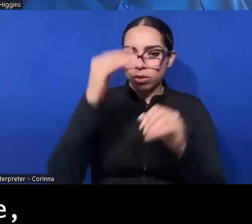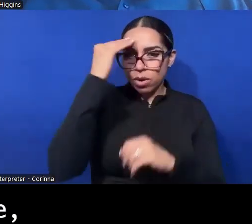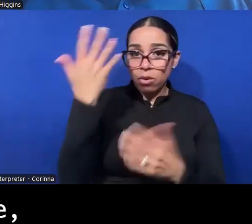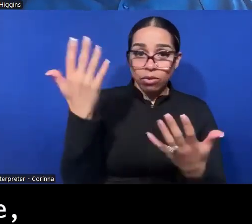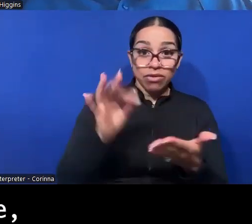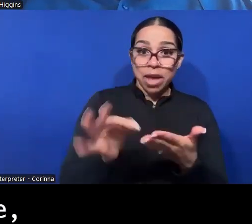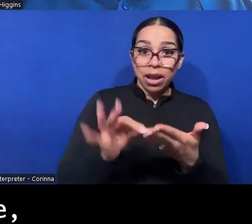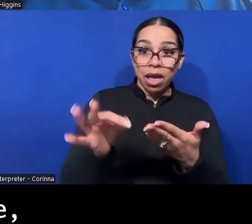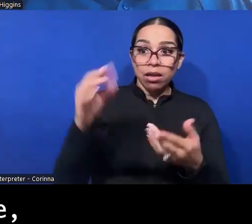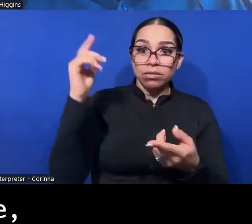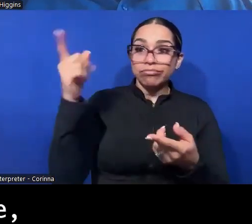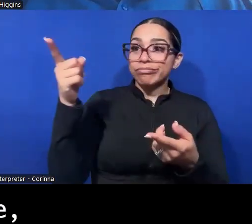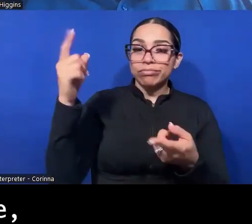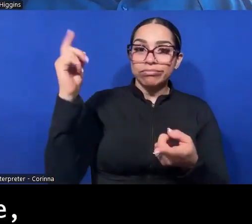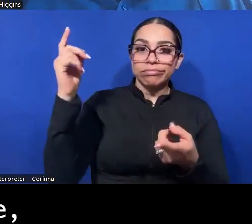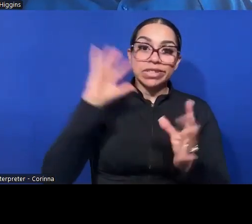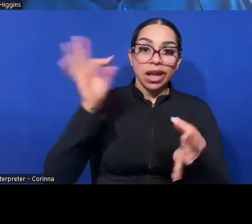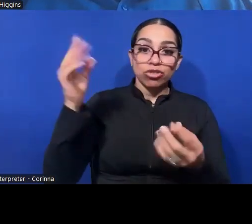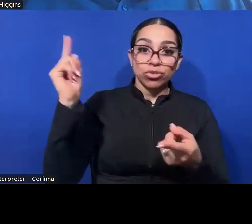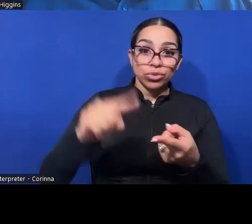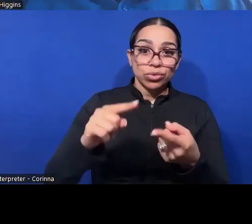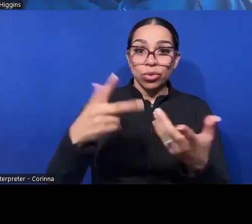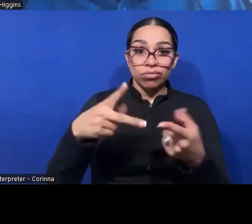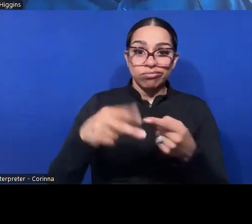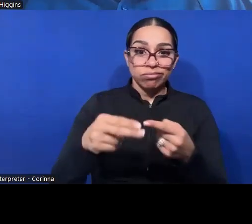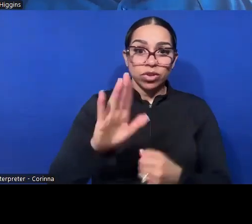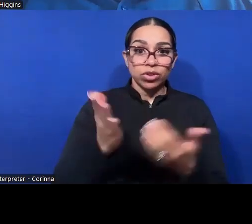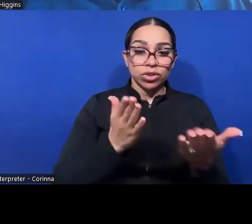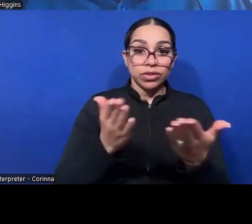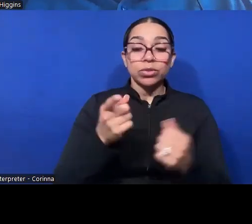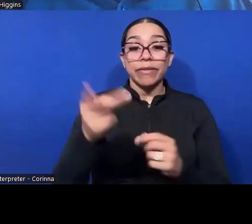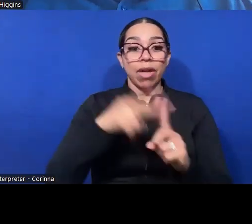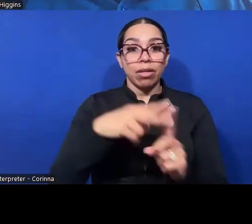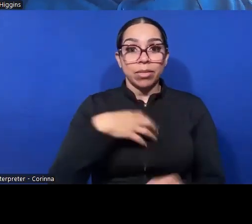or terminating your service, you want to make sure when you file your appeal to ask for aid paid pending.